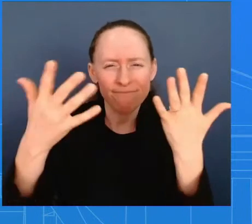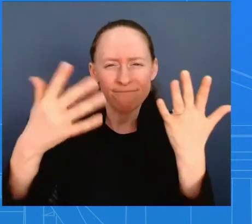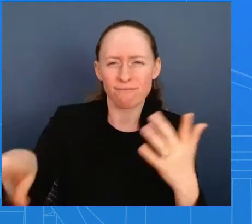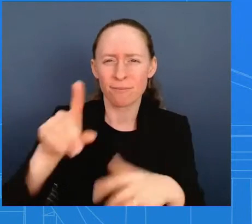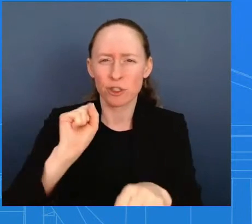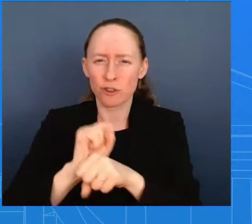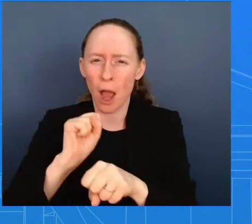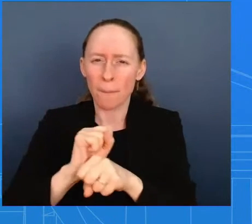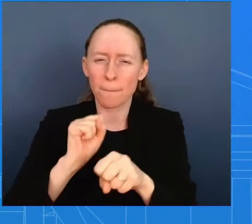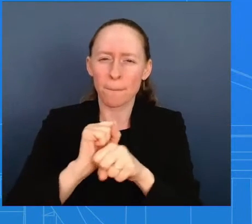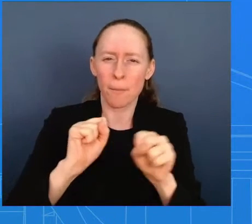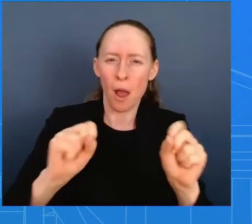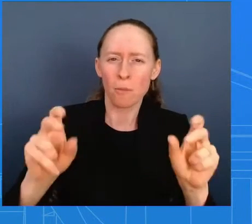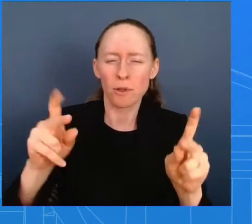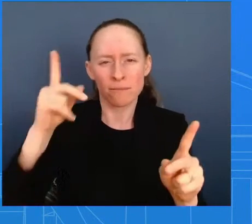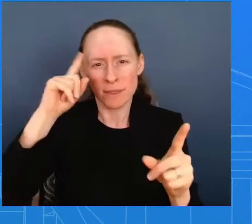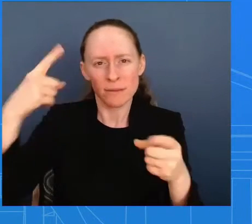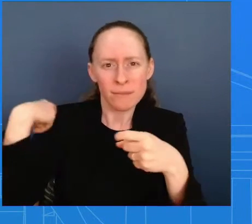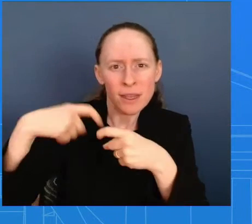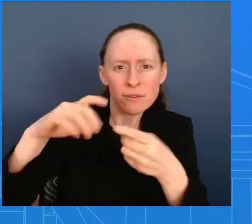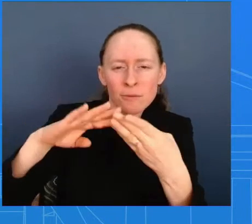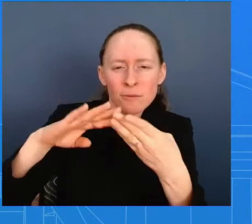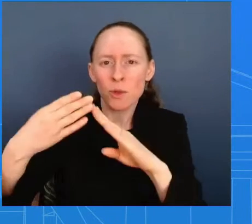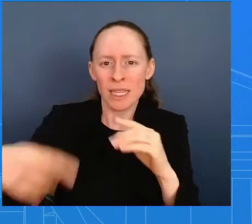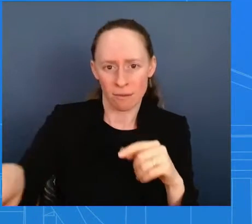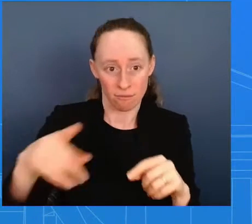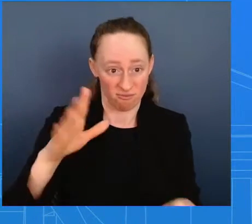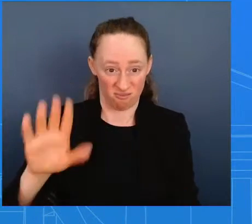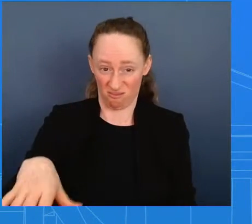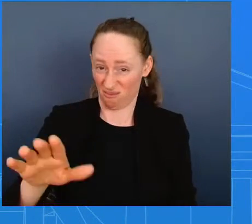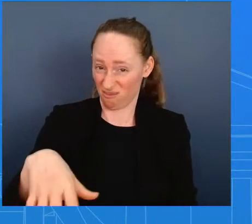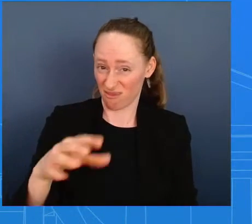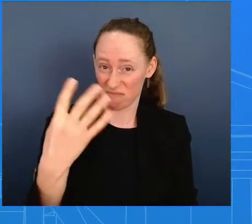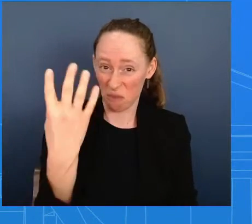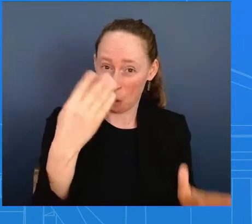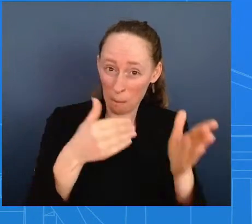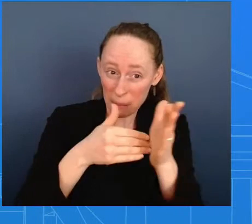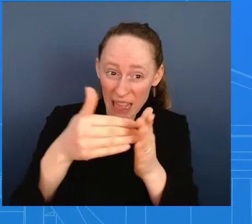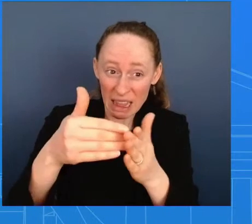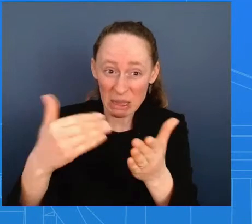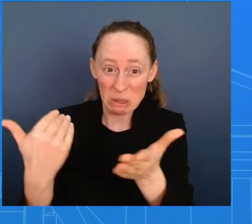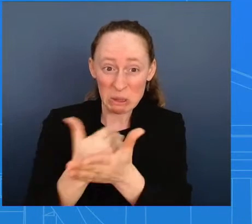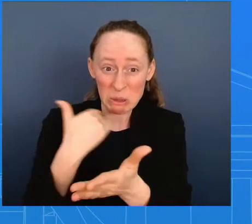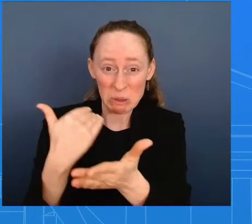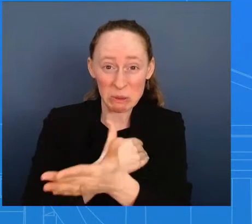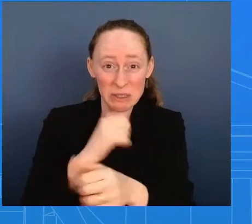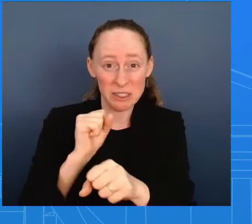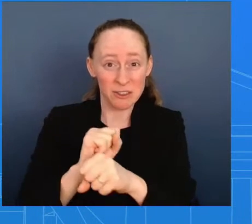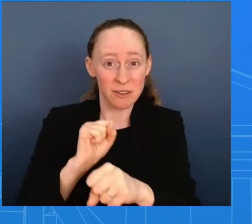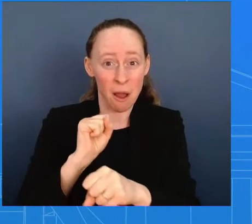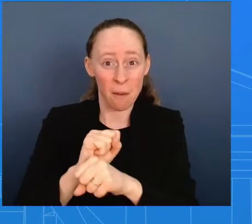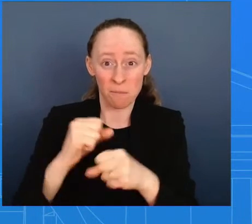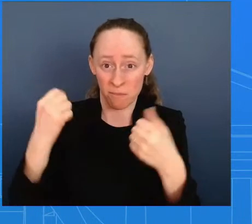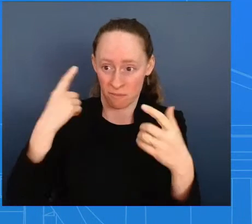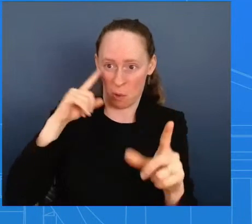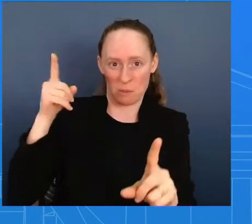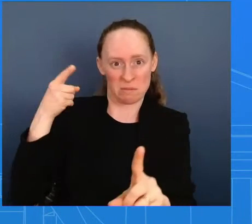I think we've created more than 4 million jobs in this administration for that particular community. We've seen that as well for the Black community,